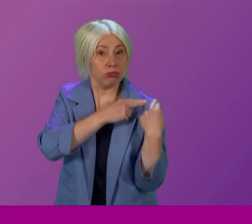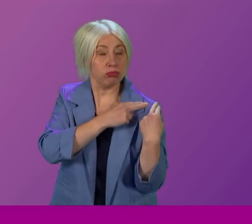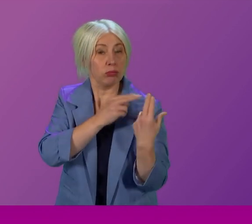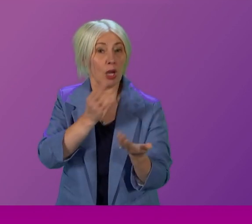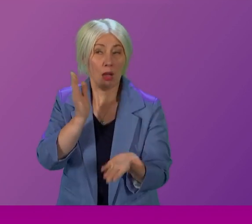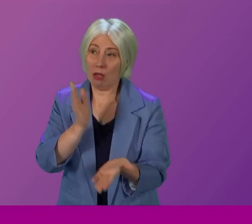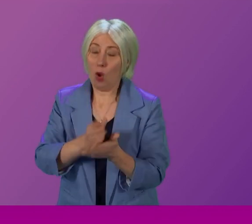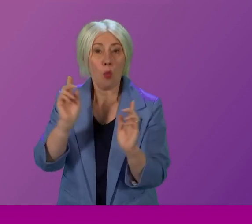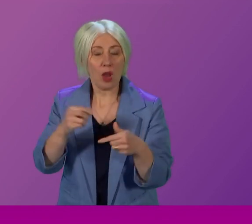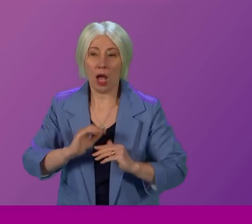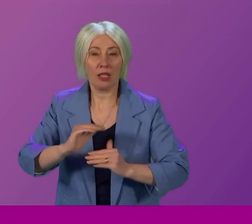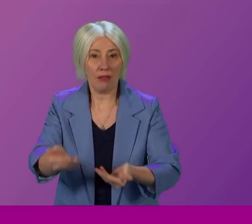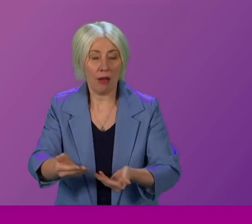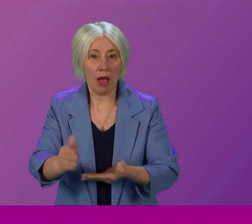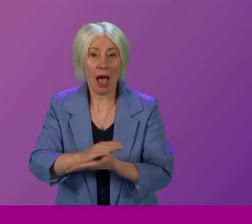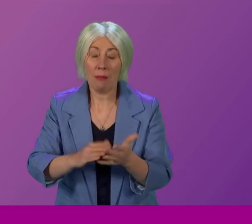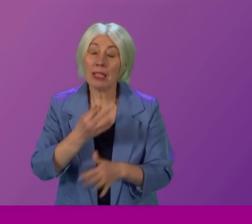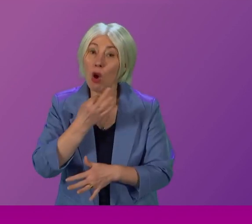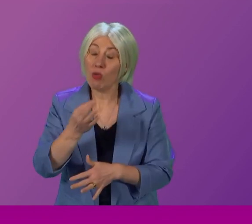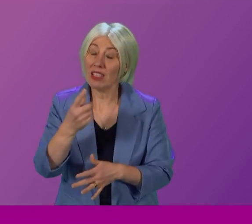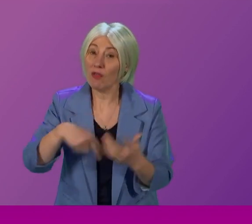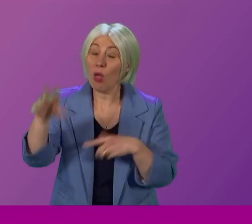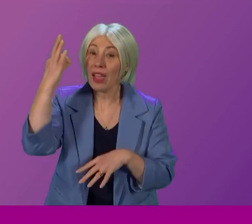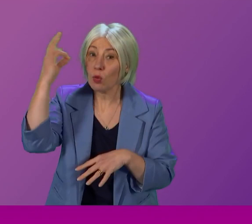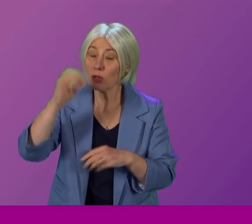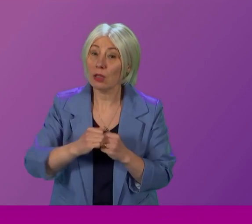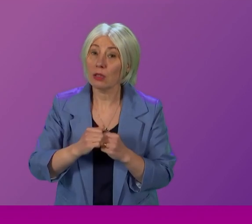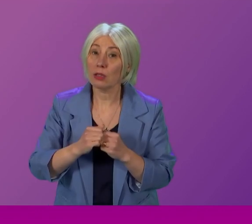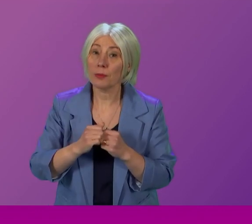“the financial viability of local government at risk.” Councillors of every political party,